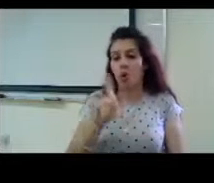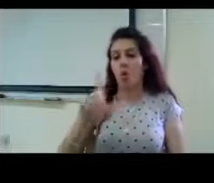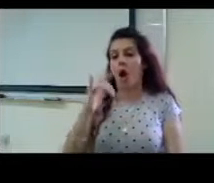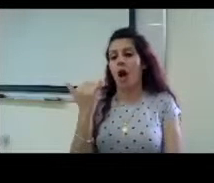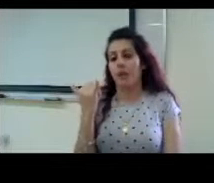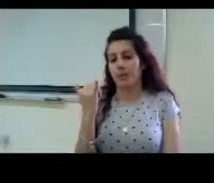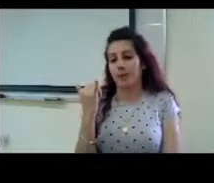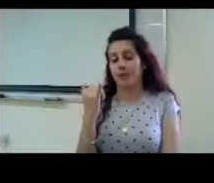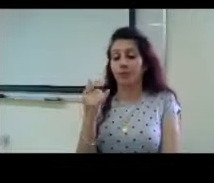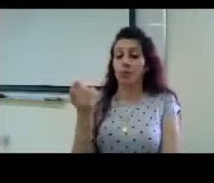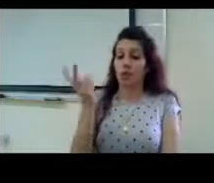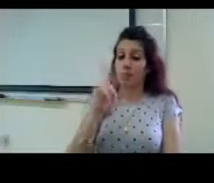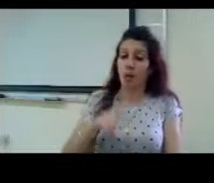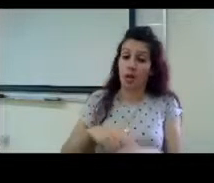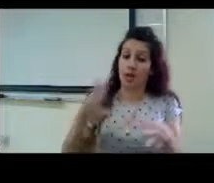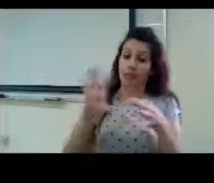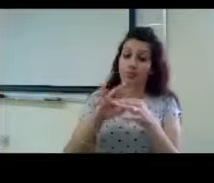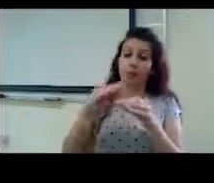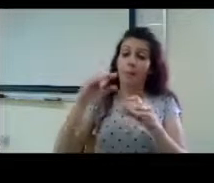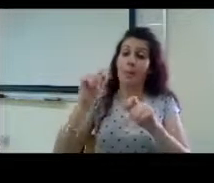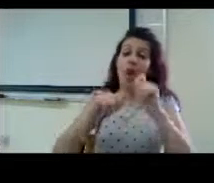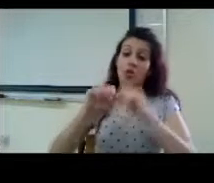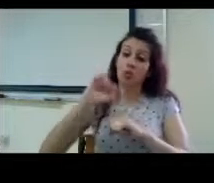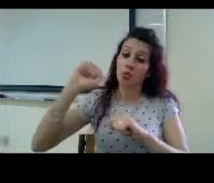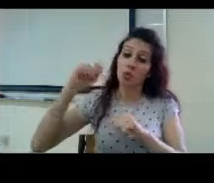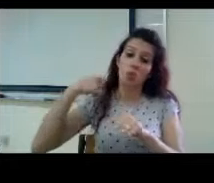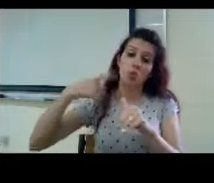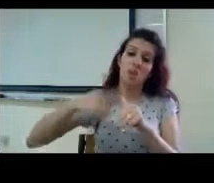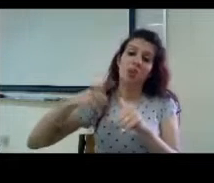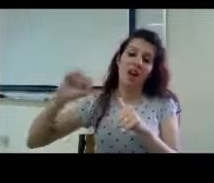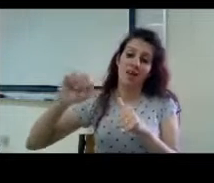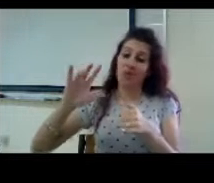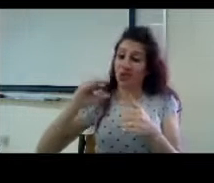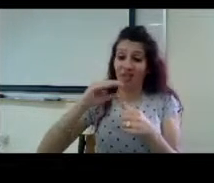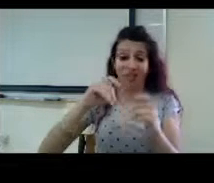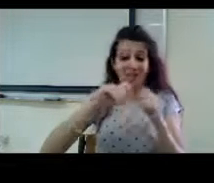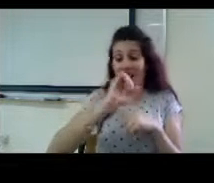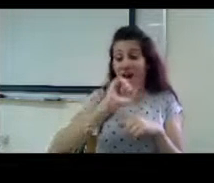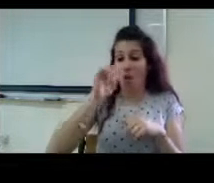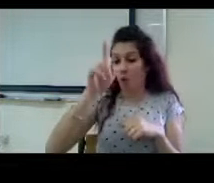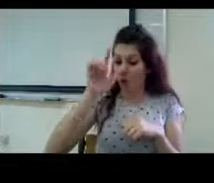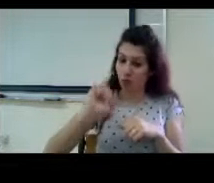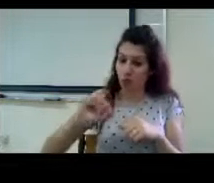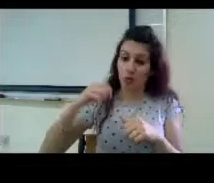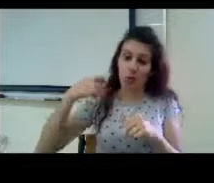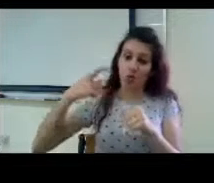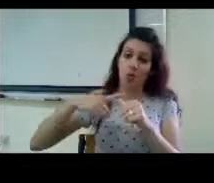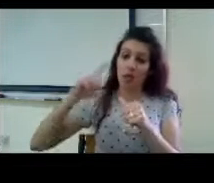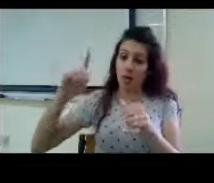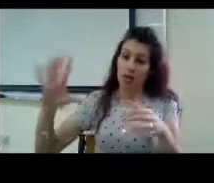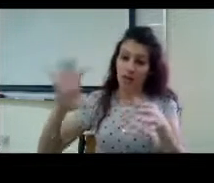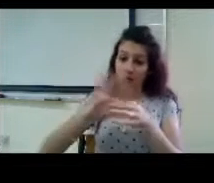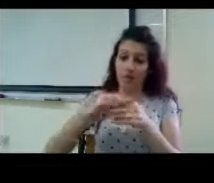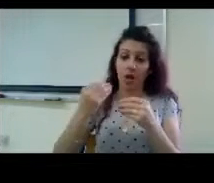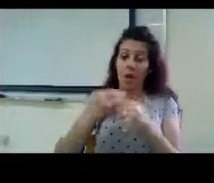beginning of the crisis that was the vision of the Ministry of Education the